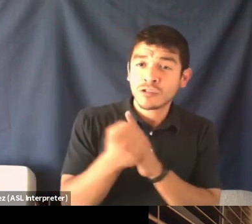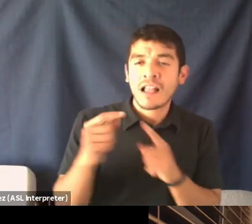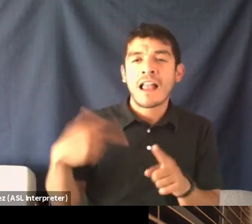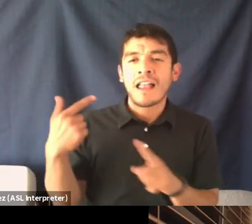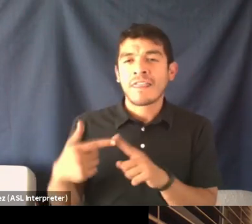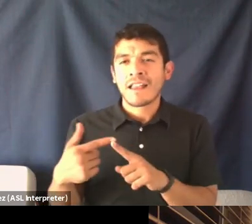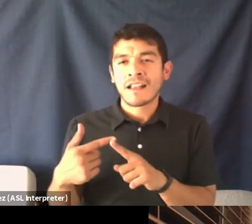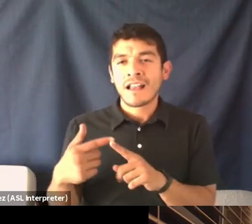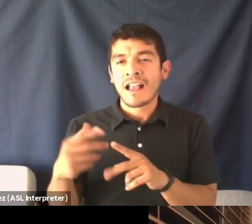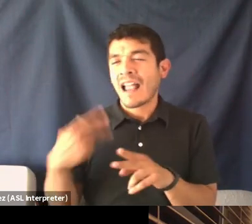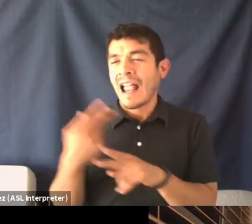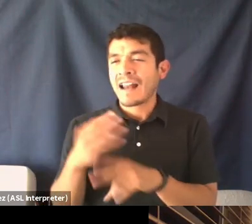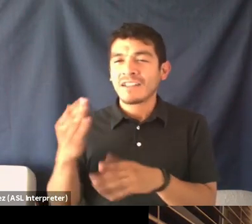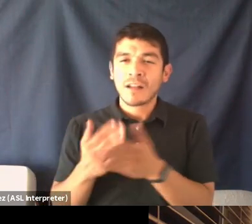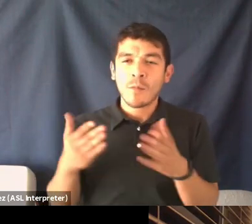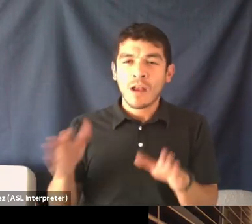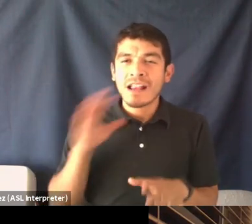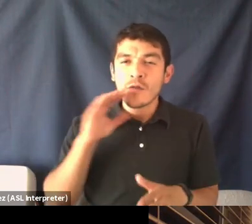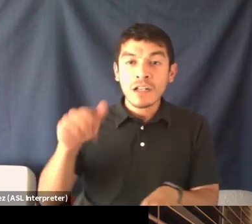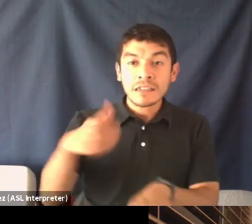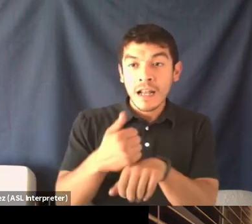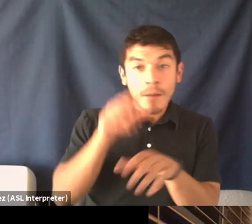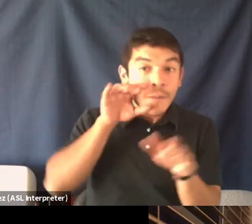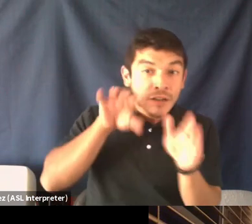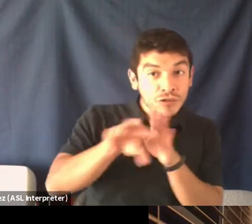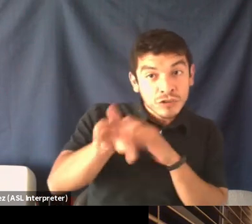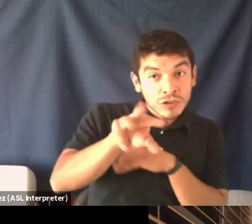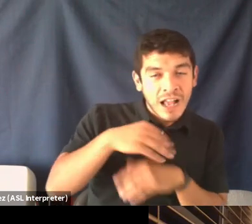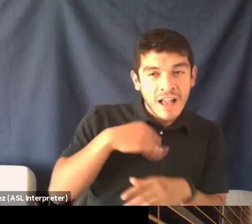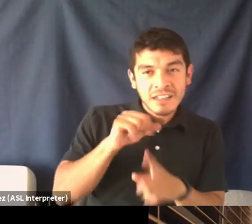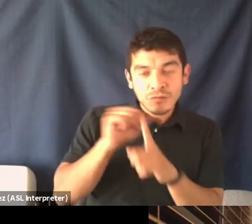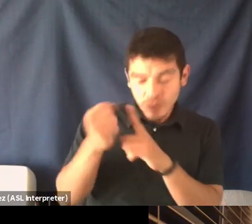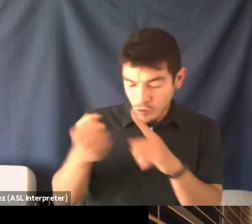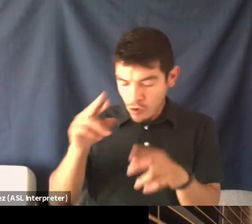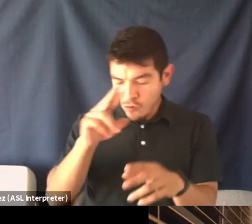essentially in some ways he'd set up a shot and have those situations in some ways be like recreated.